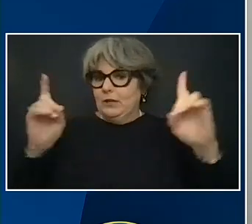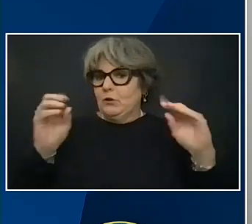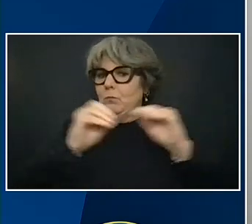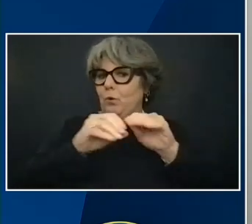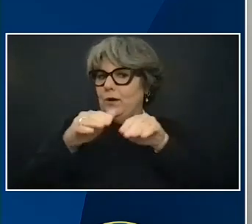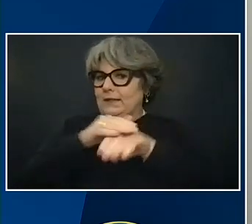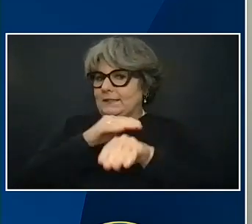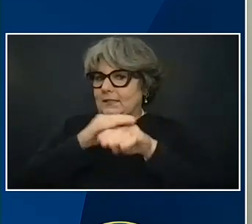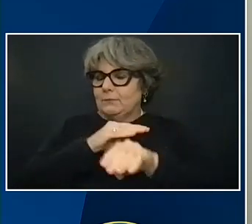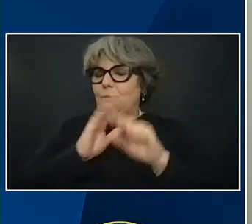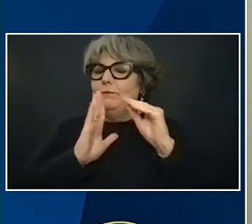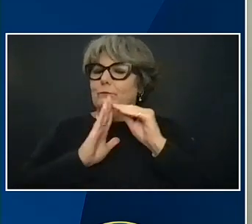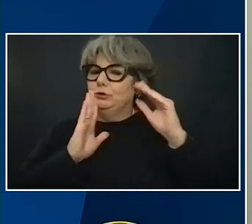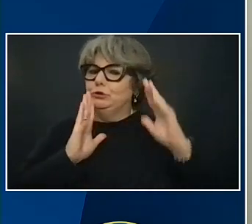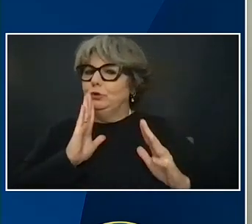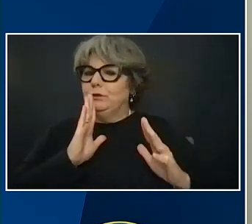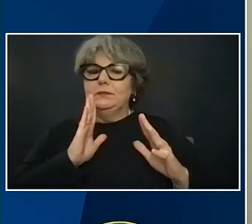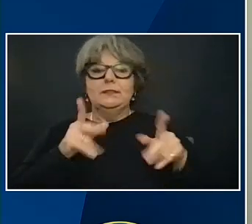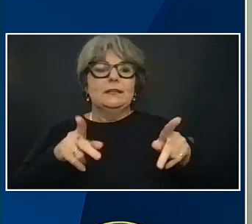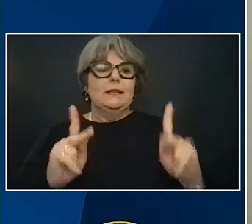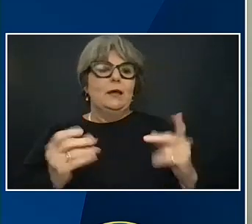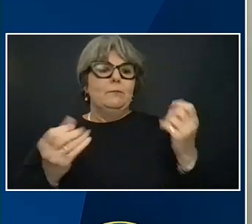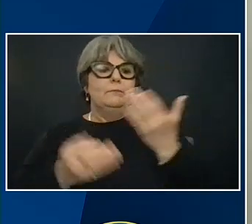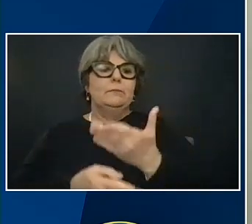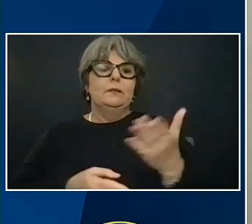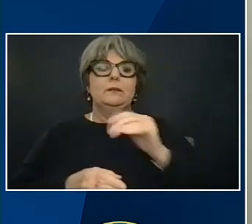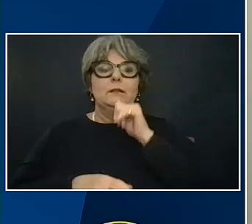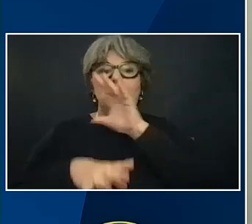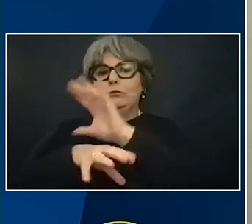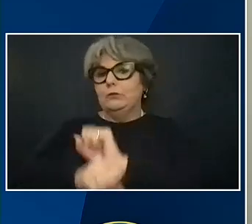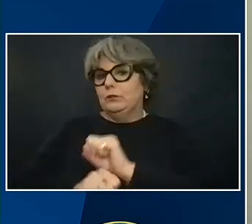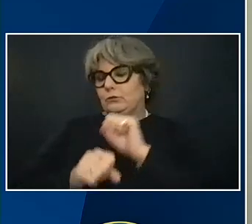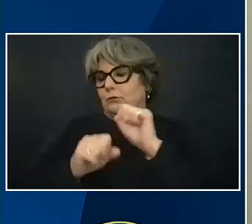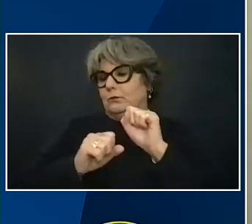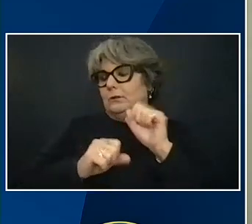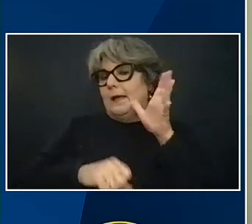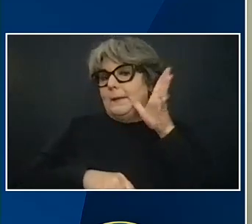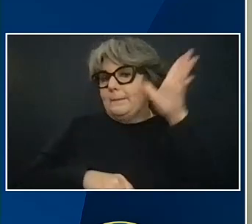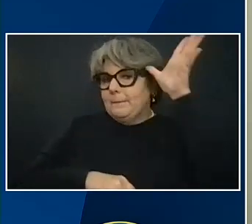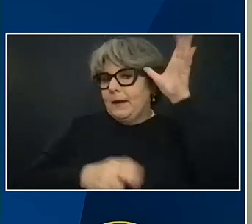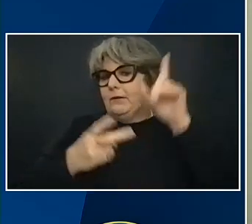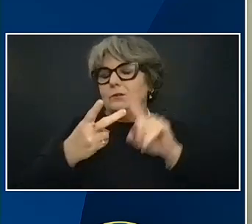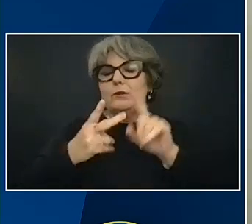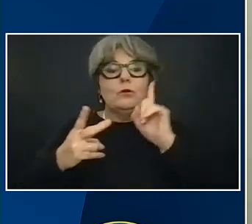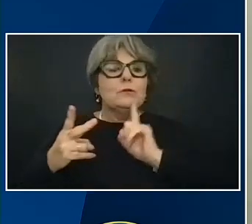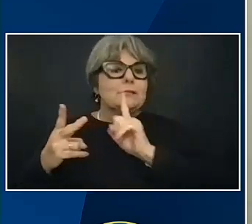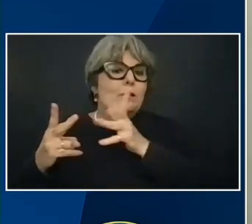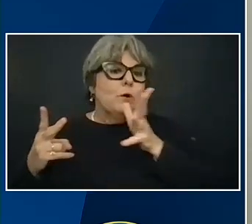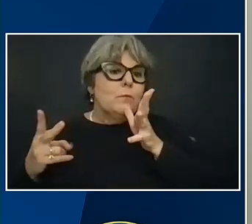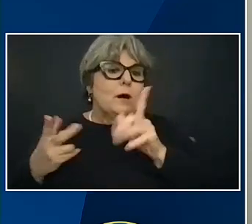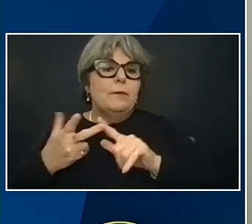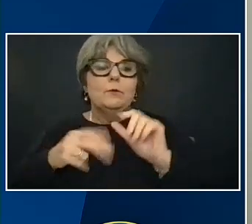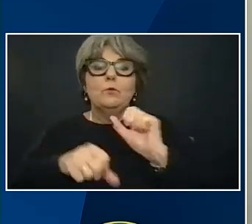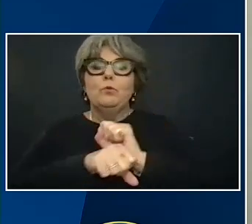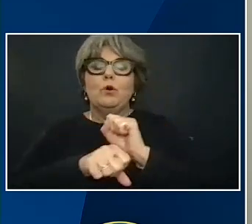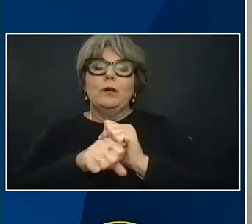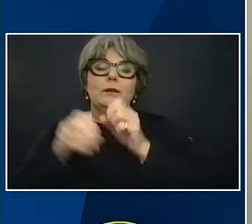students. It has allowed many of our nontraditional students, such as parents or single moms, working individuals, etc.